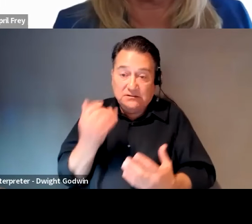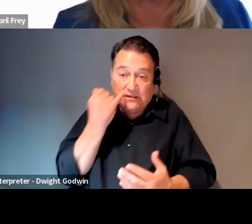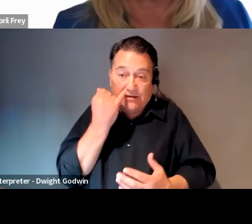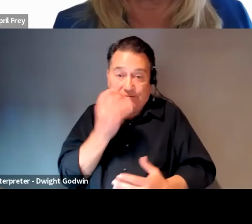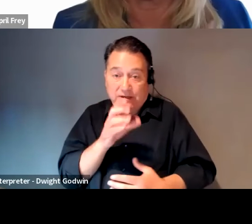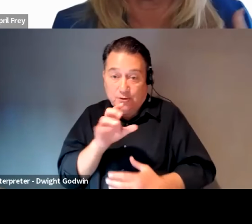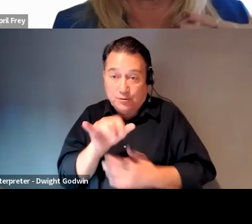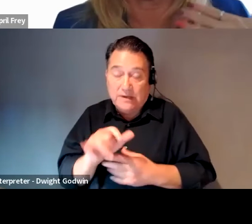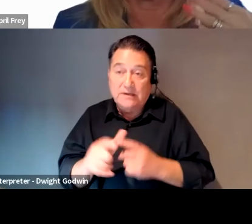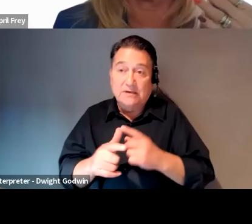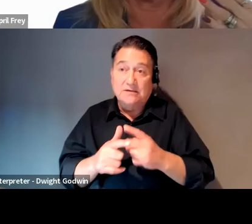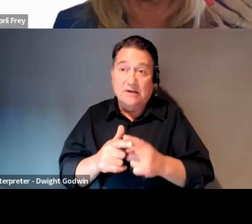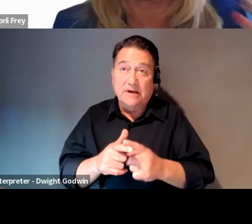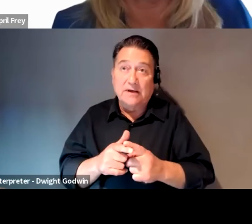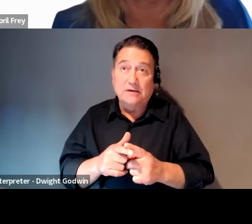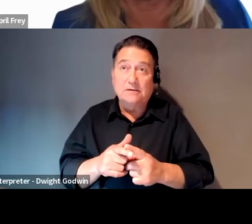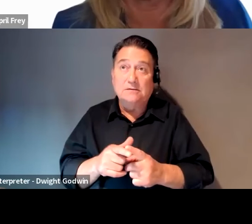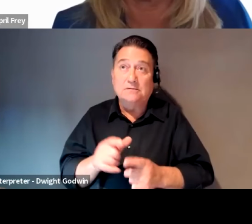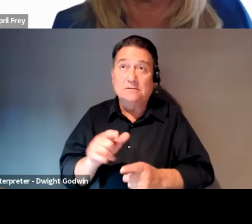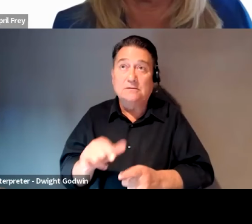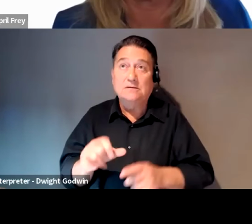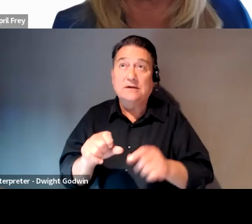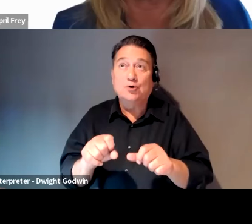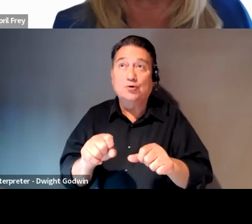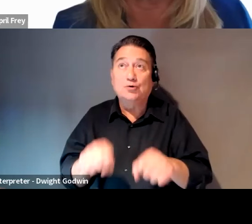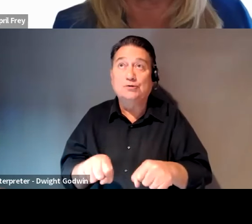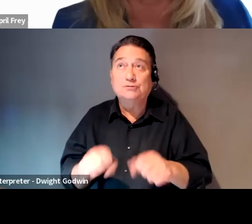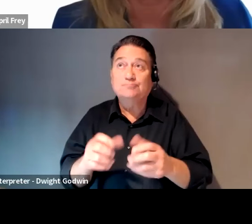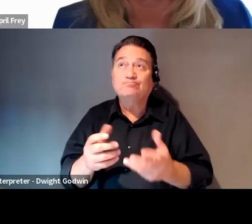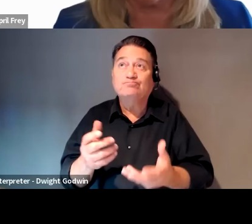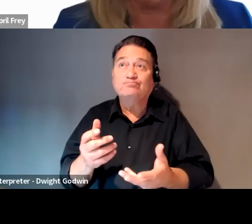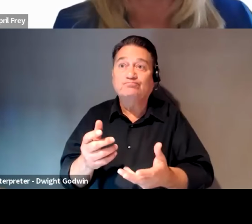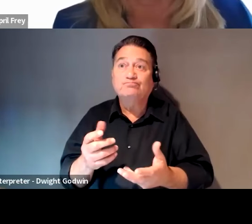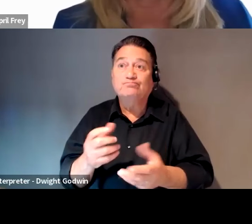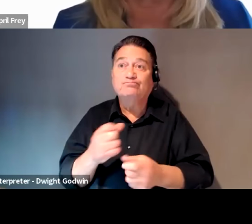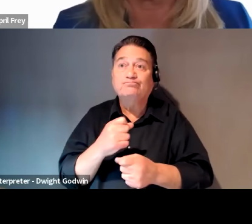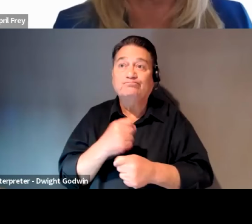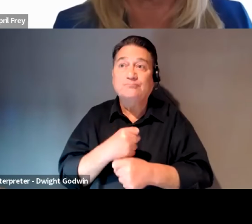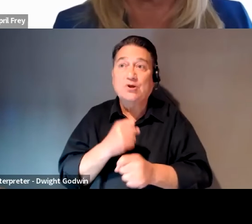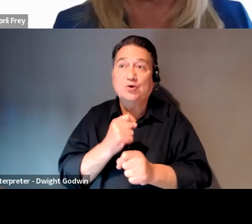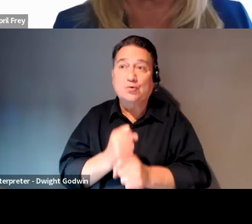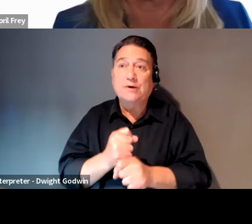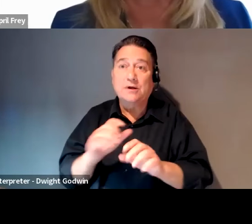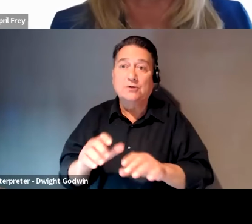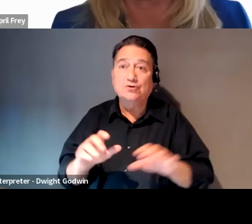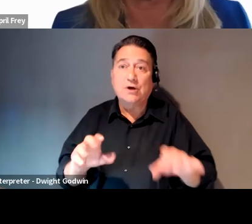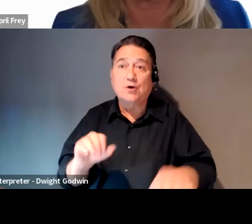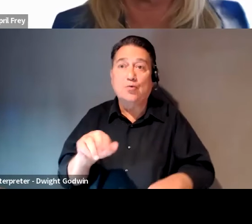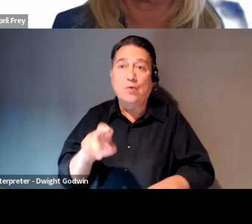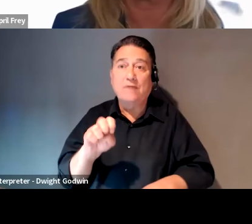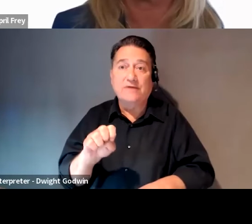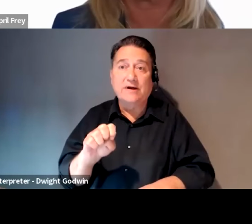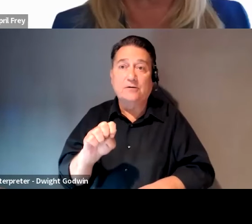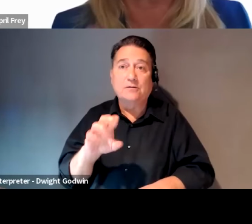that it could create a child welfare case, which is not always the case.